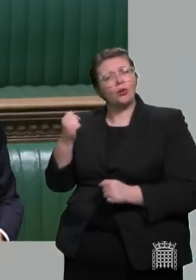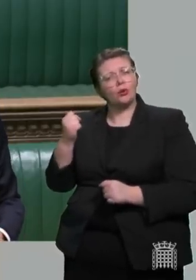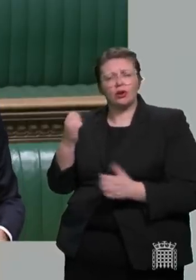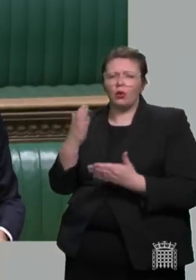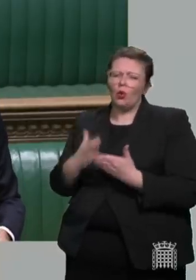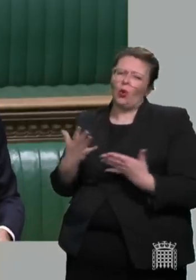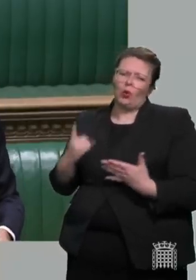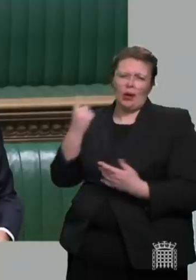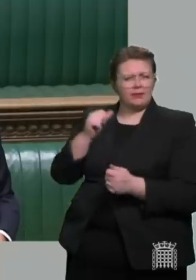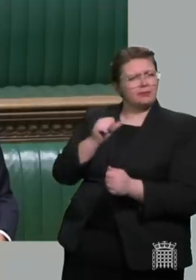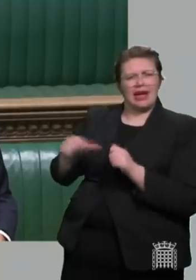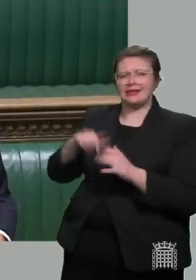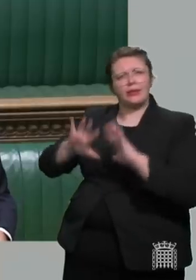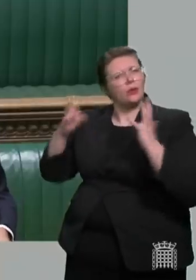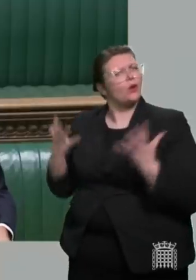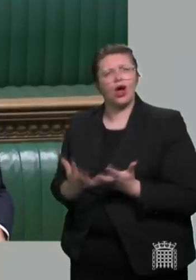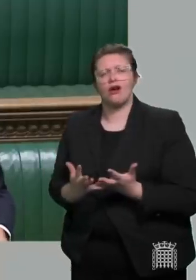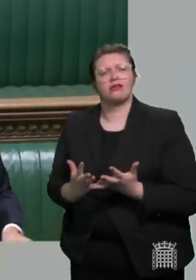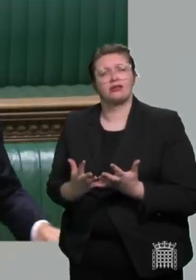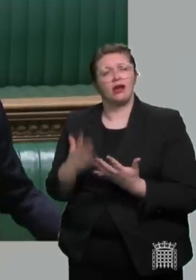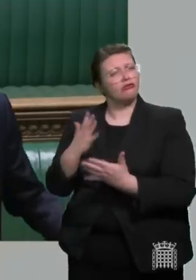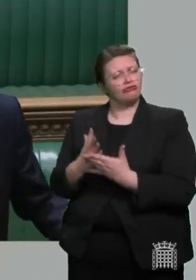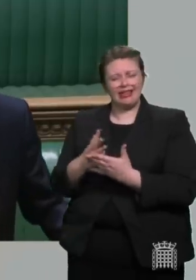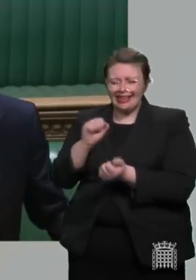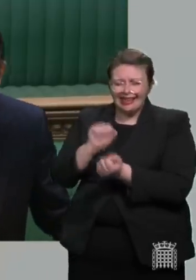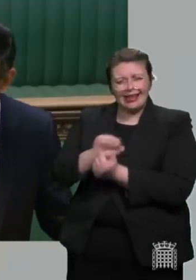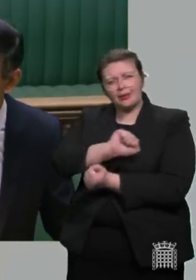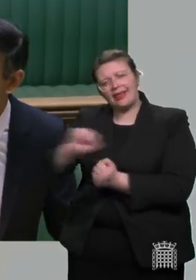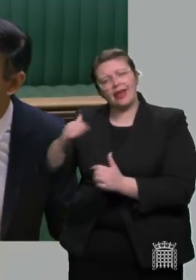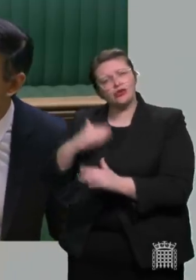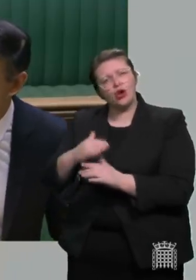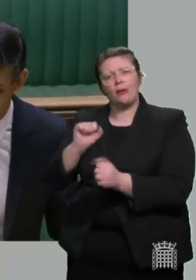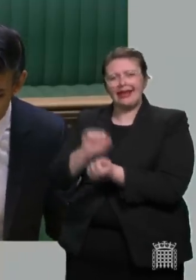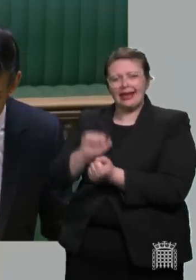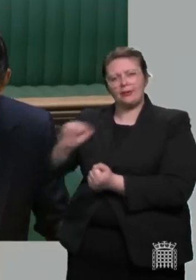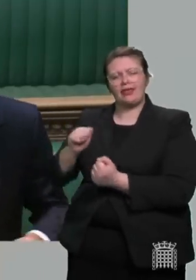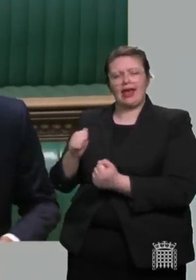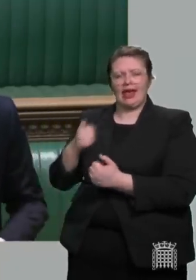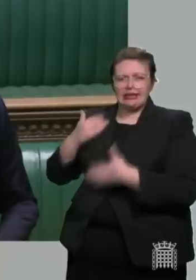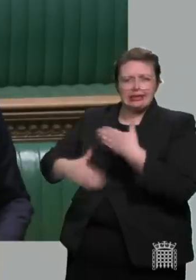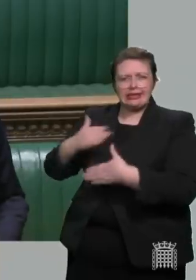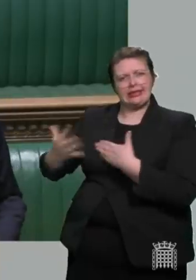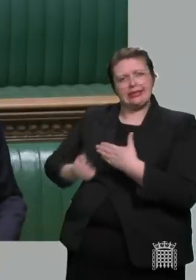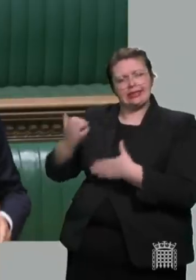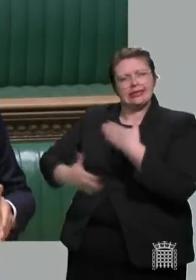millions of people’s jobs and incomes. Secondly, support for the self-employed will